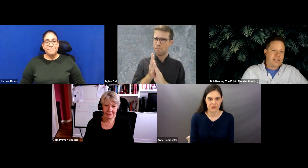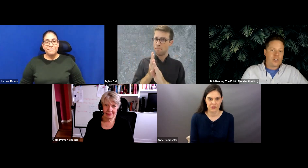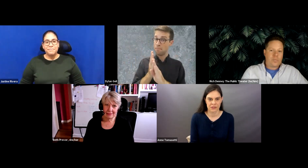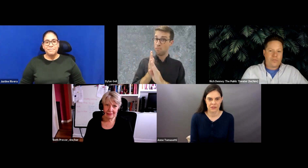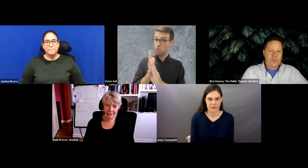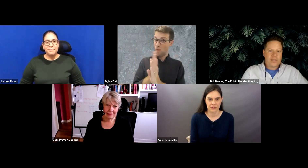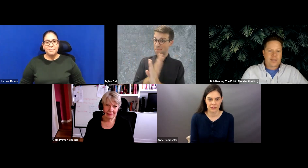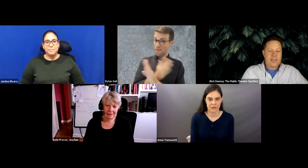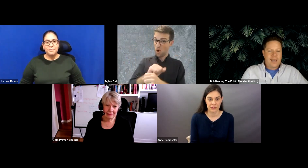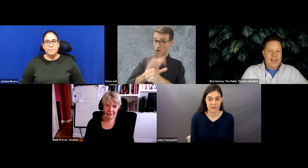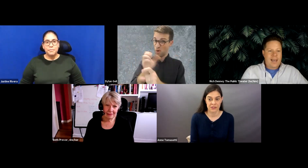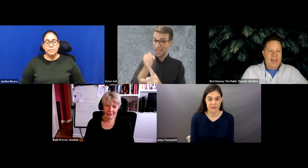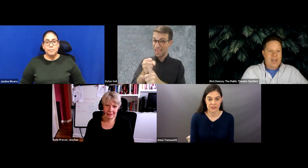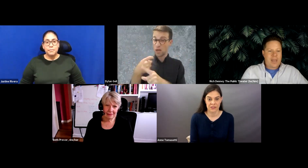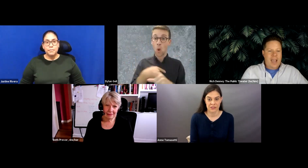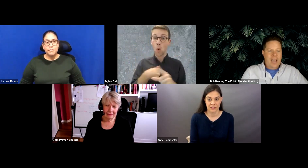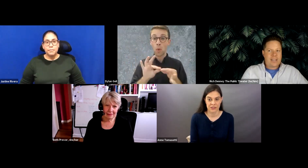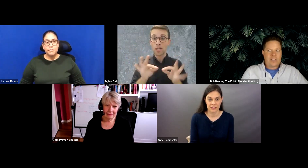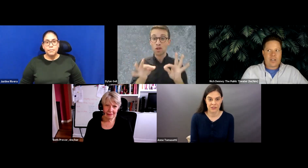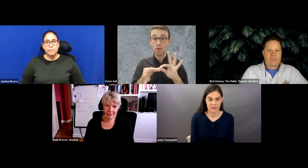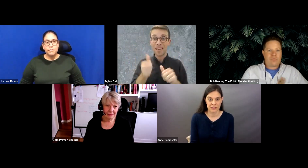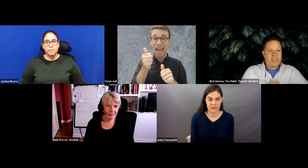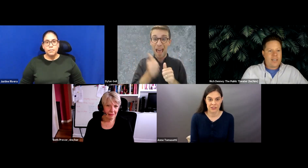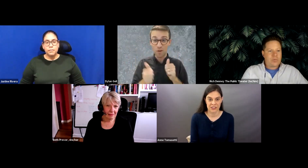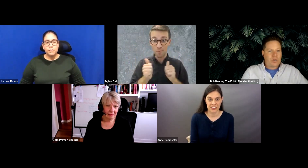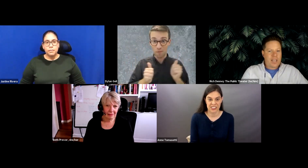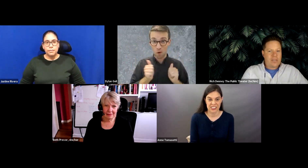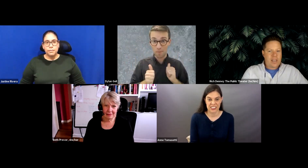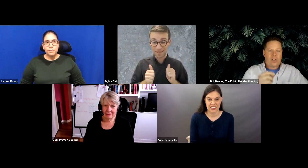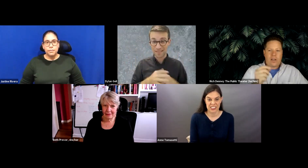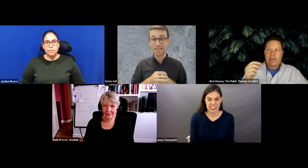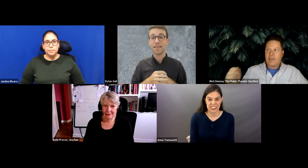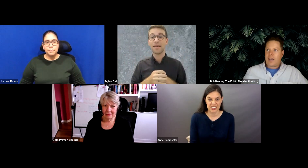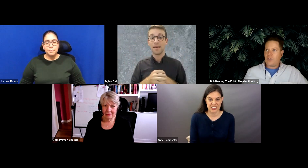single performance. And really as we were taking that on, I do